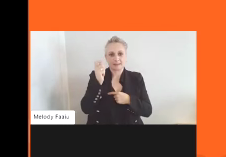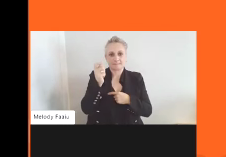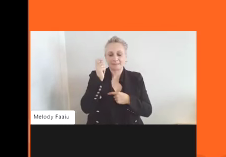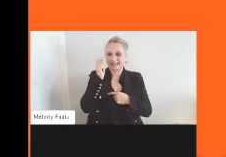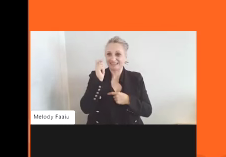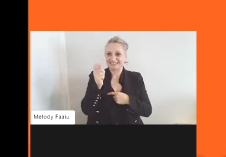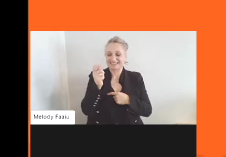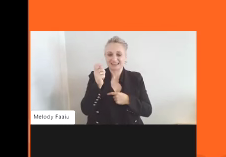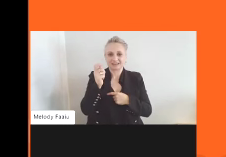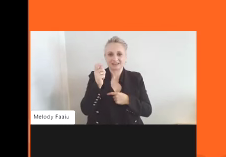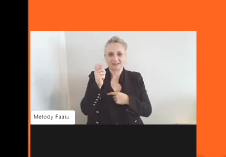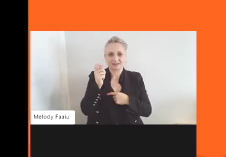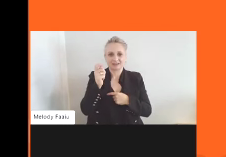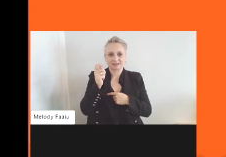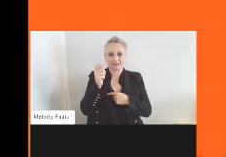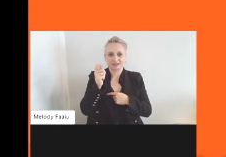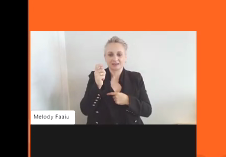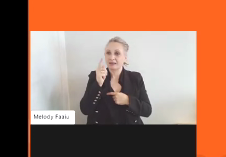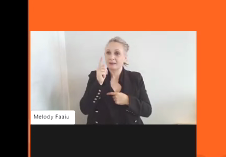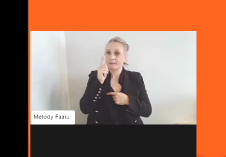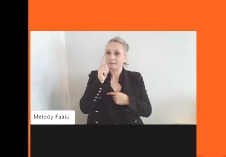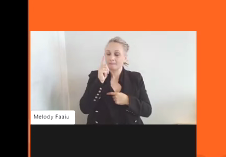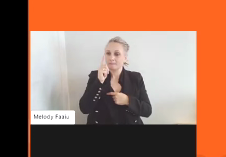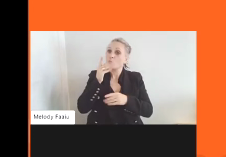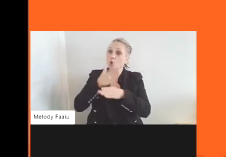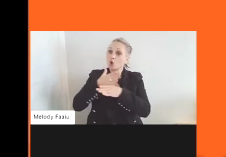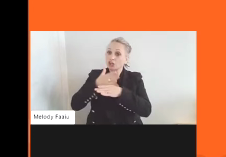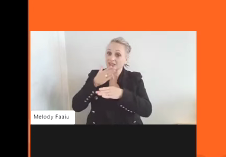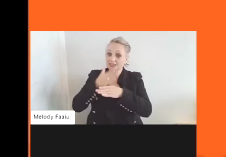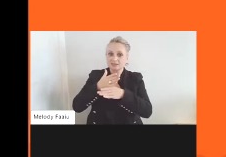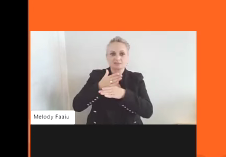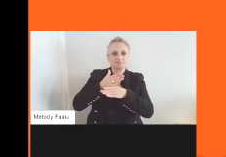and then perhaps just add a comment on the fifth perspective, that